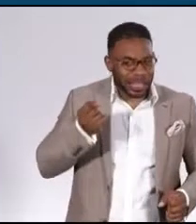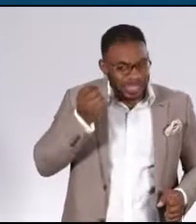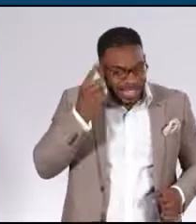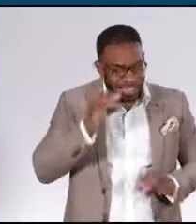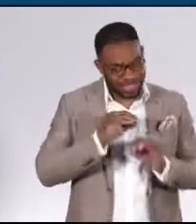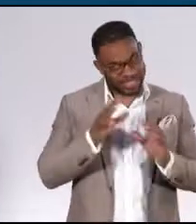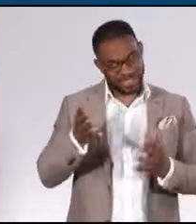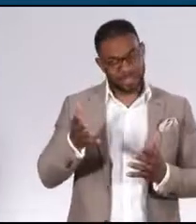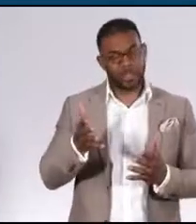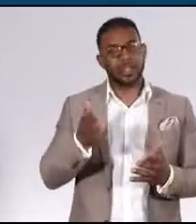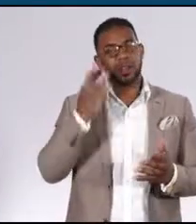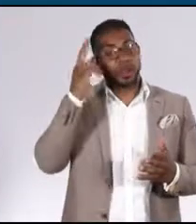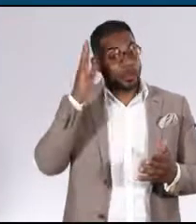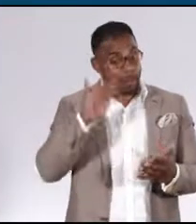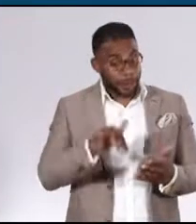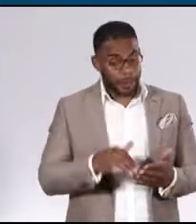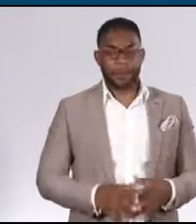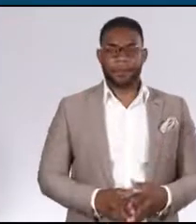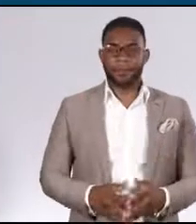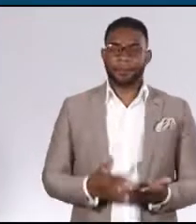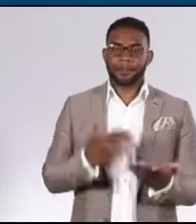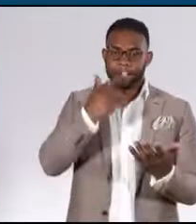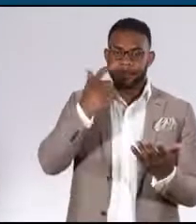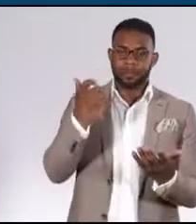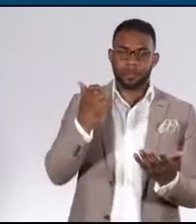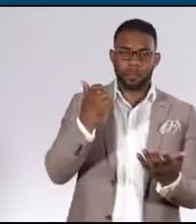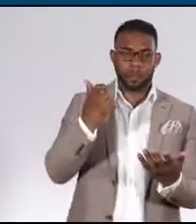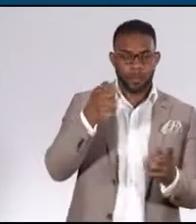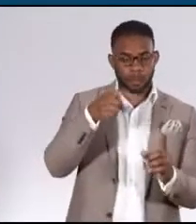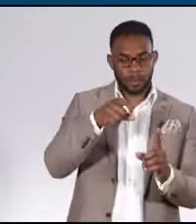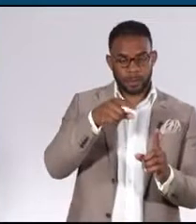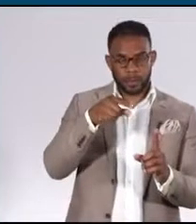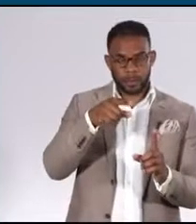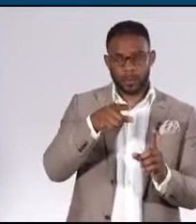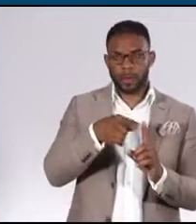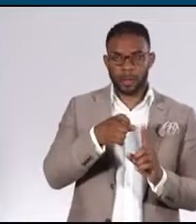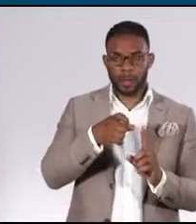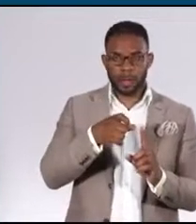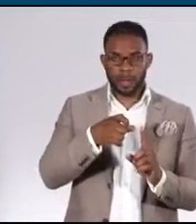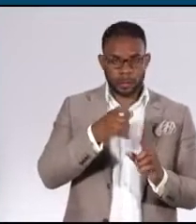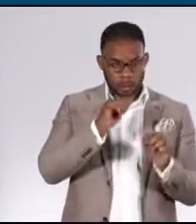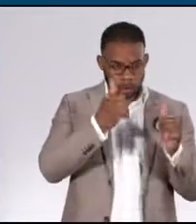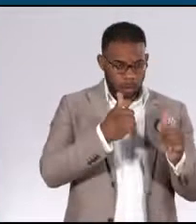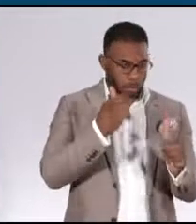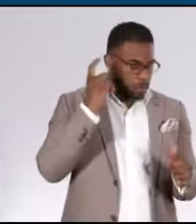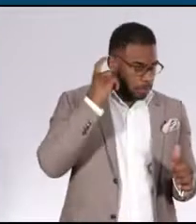and The reason for that, again, is because the signal that goes from from the impaired cochlea to the brain,